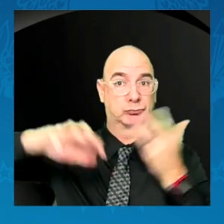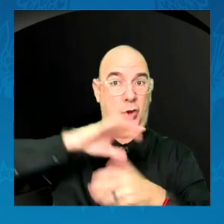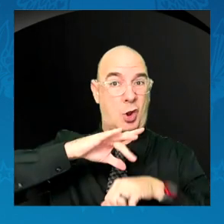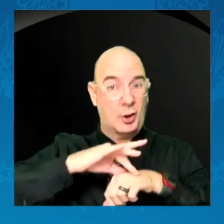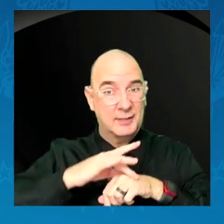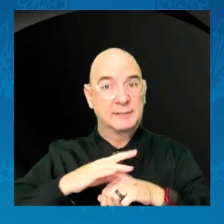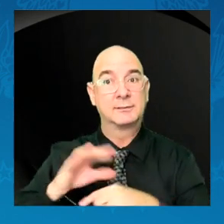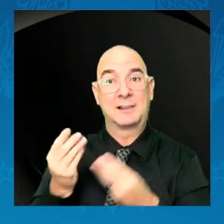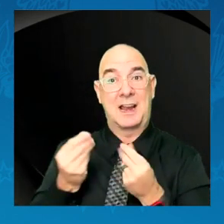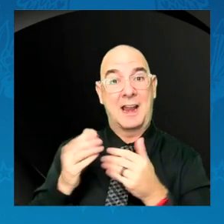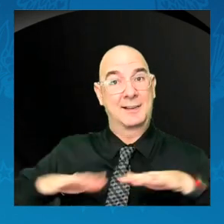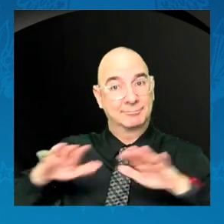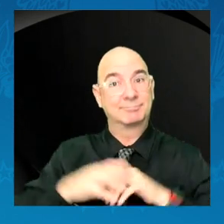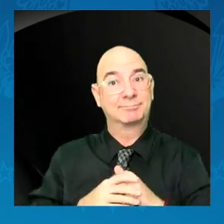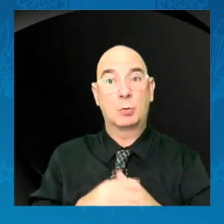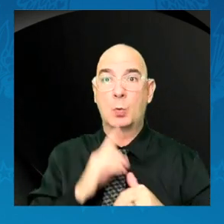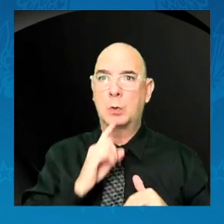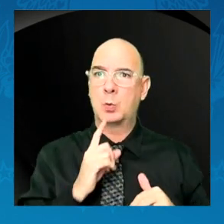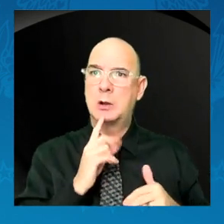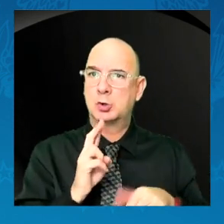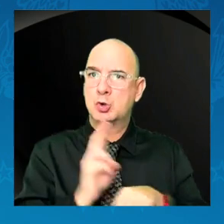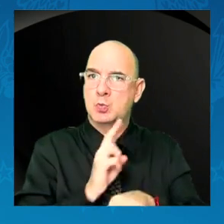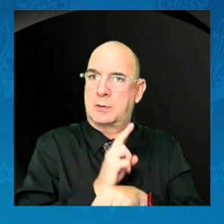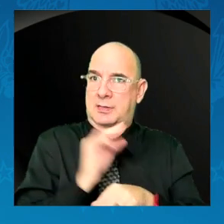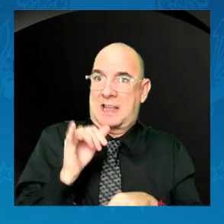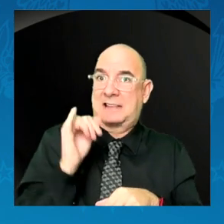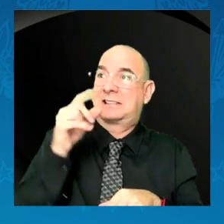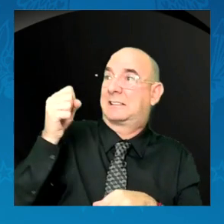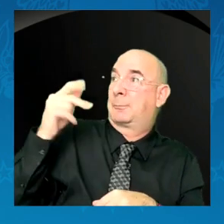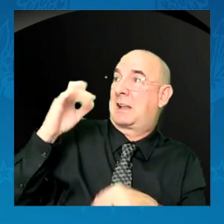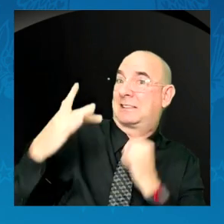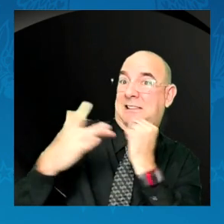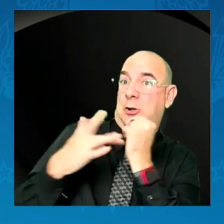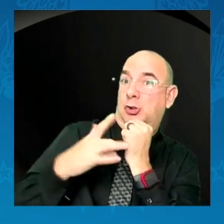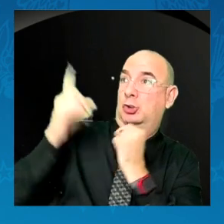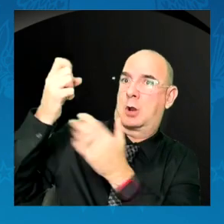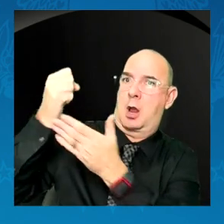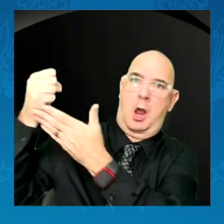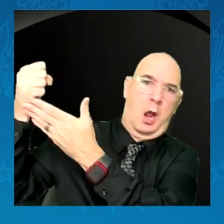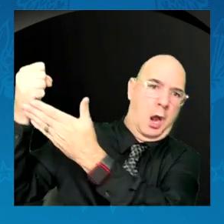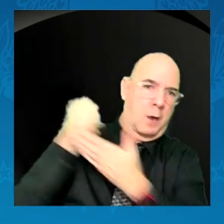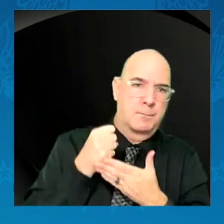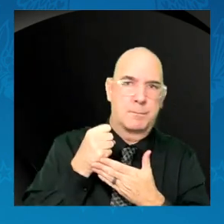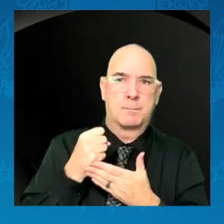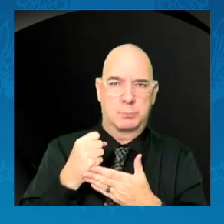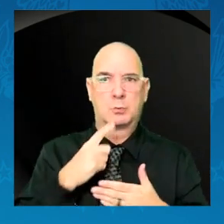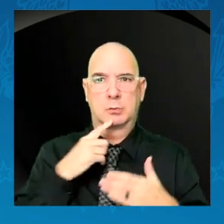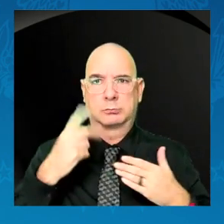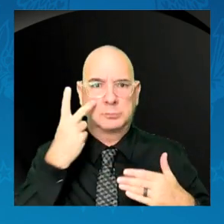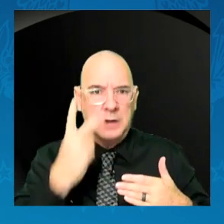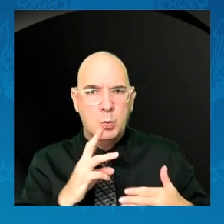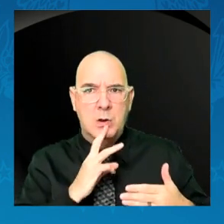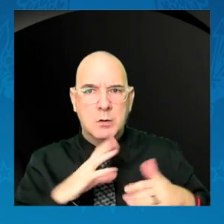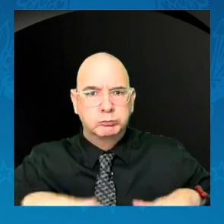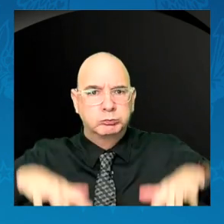to map the risk of flooding nationwide. This past April, we announced a new pricing methodology